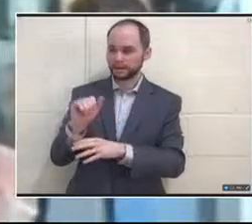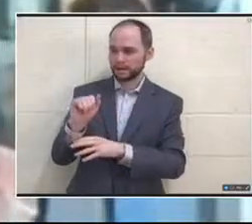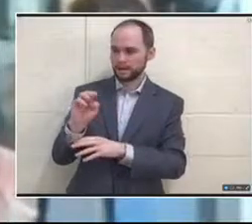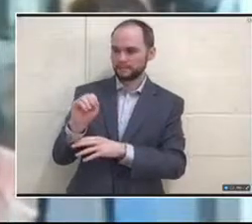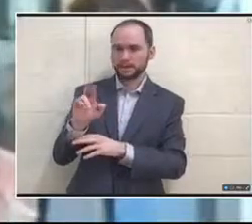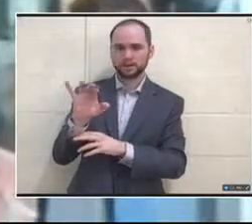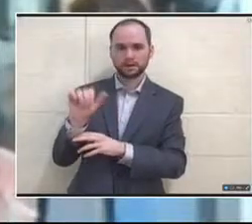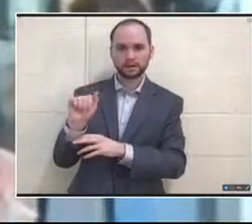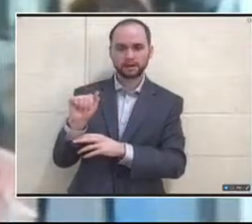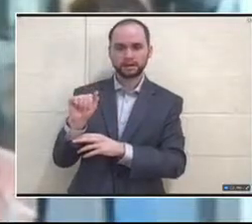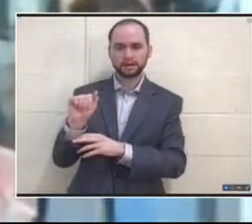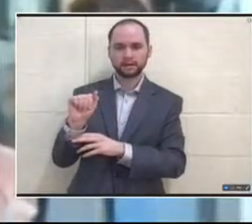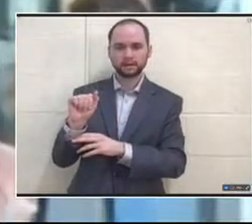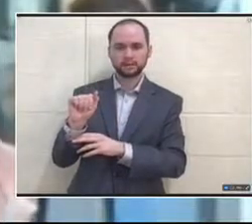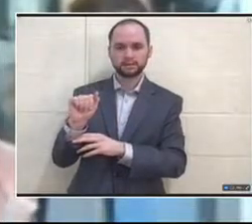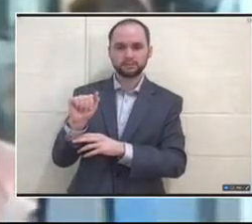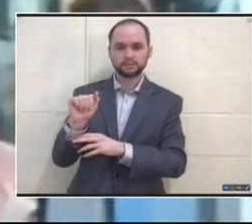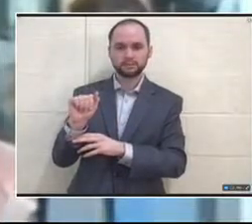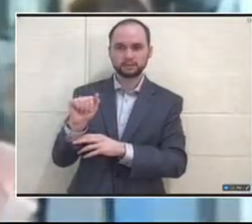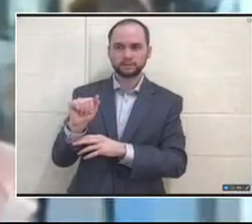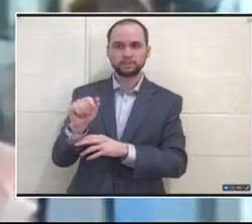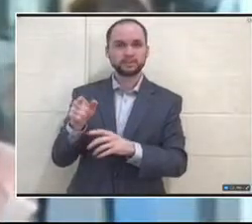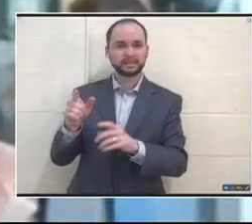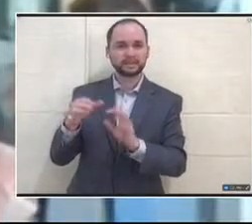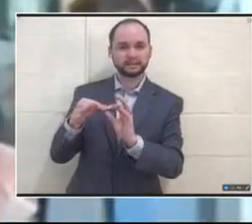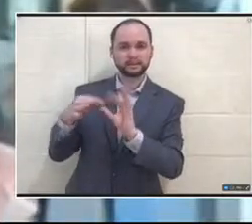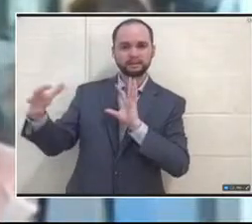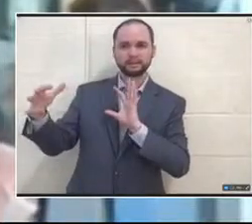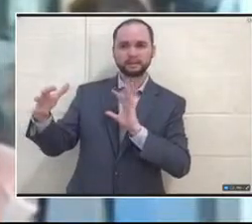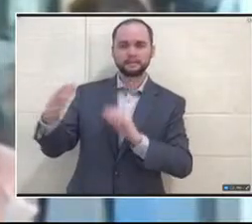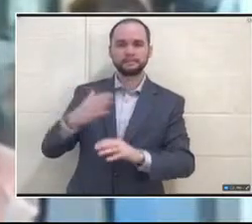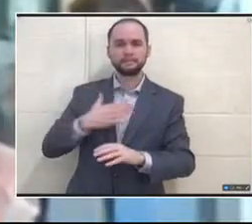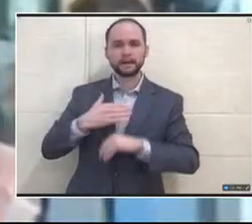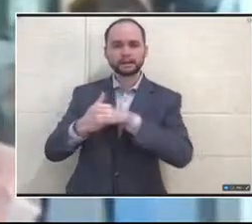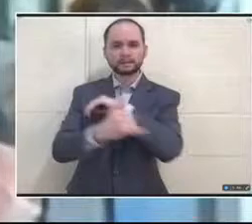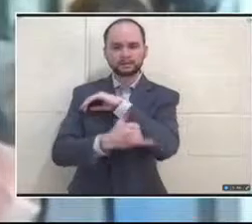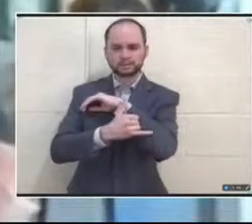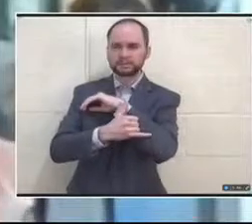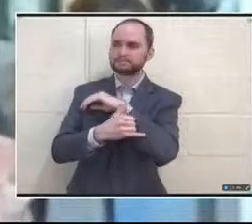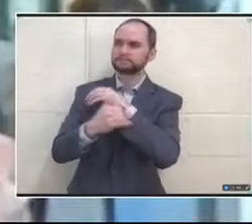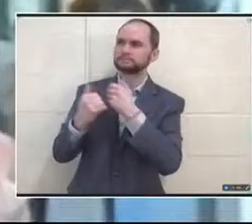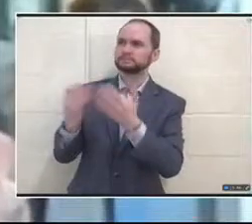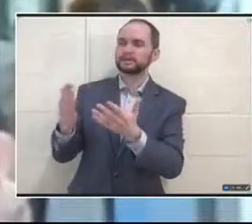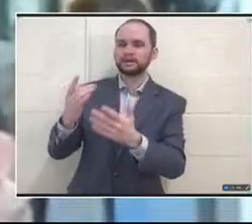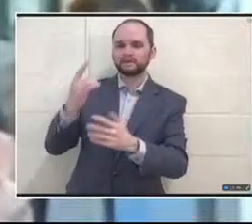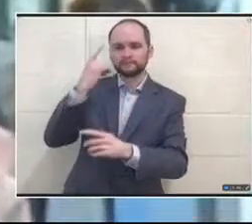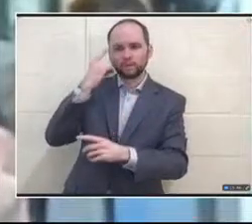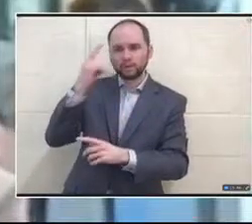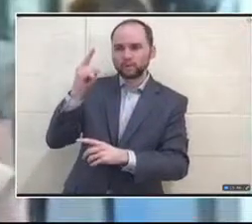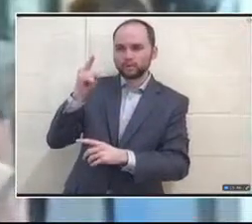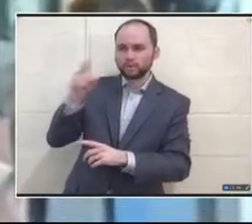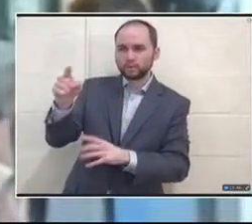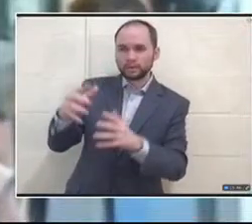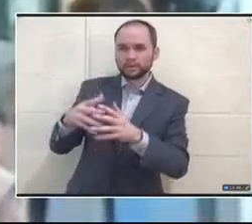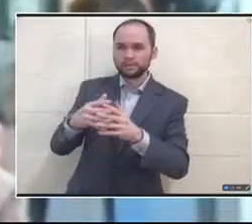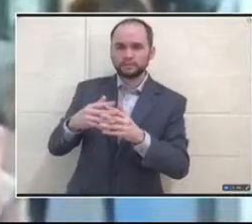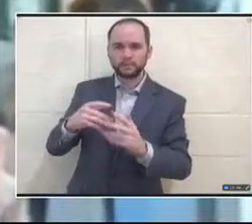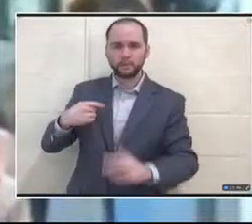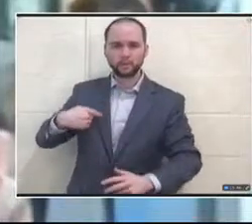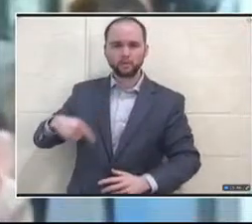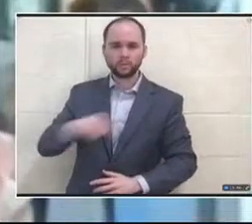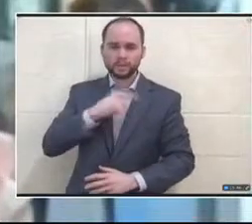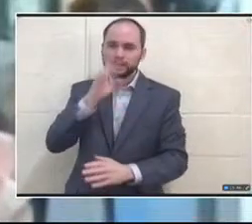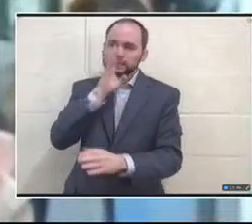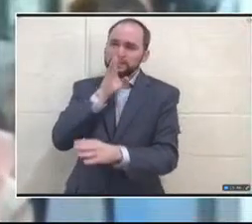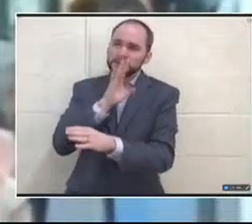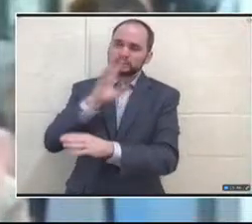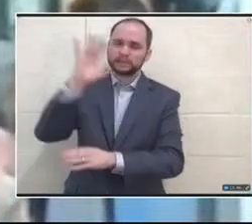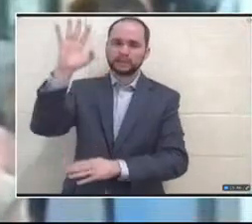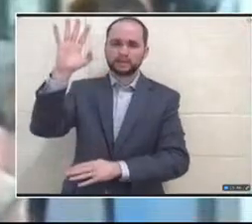'tis of thee, sweet land of liberty for thee we sing. That day I decided to amend the words